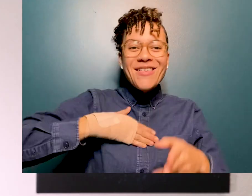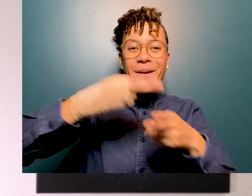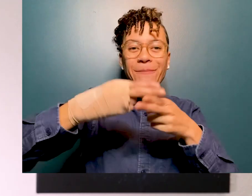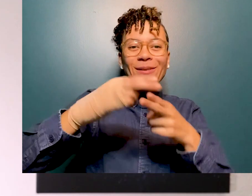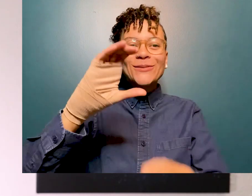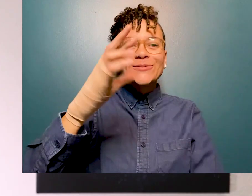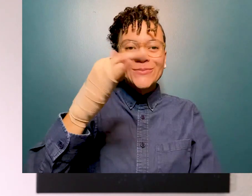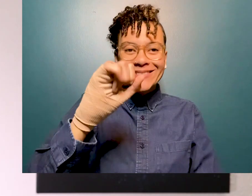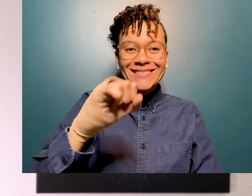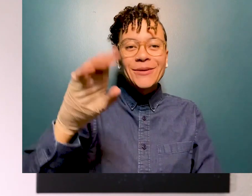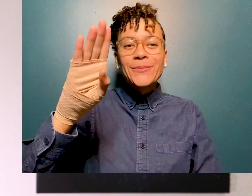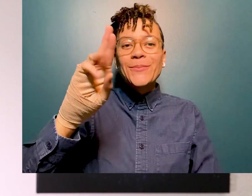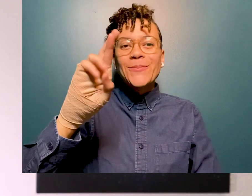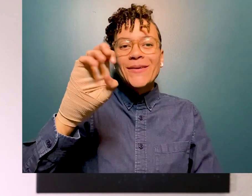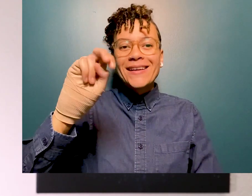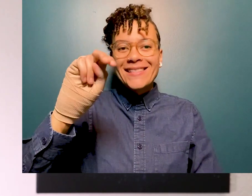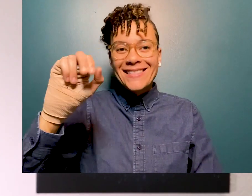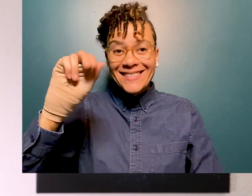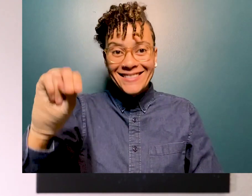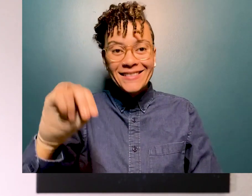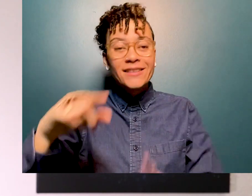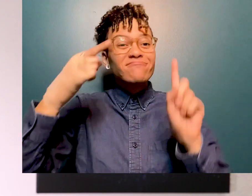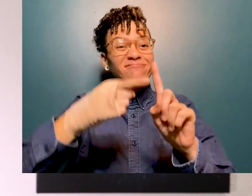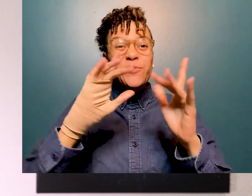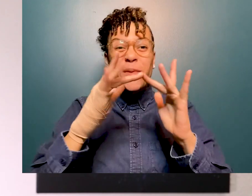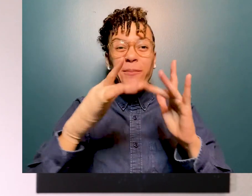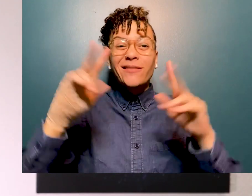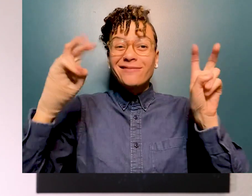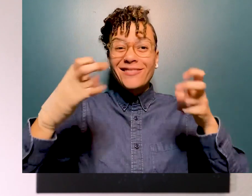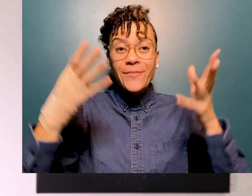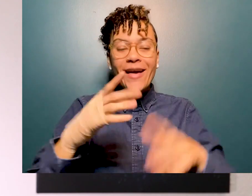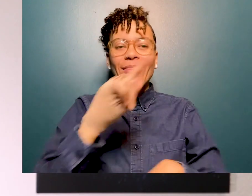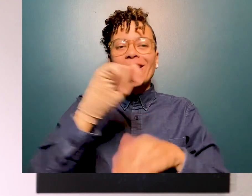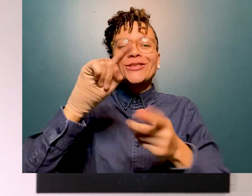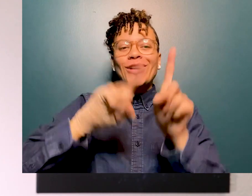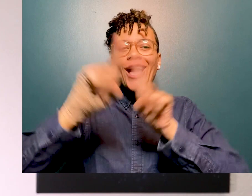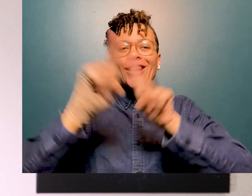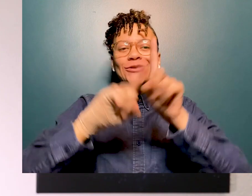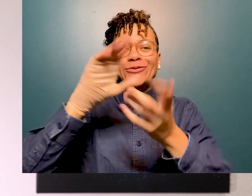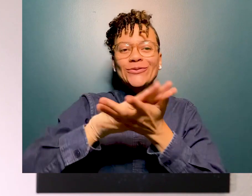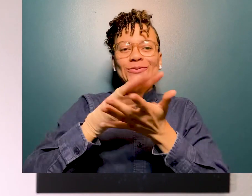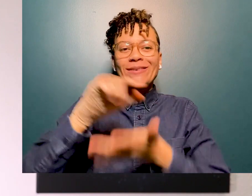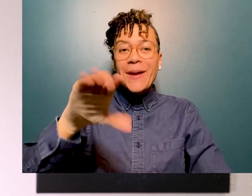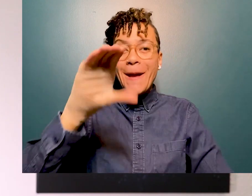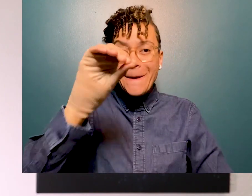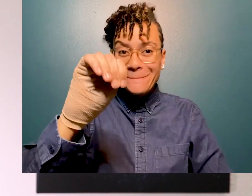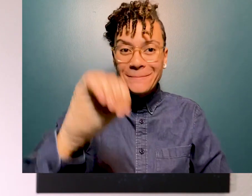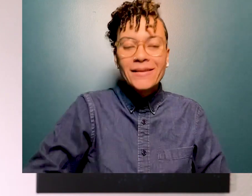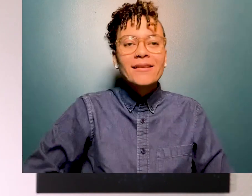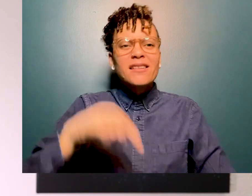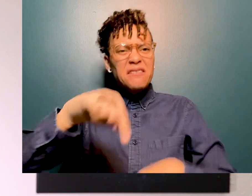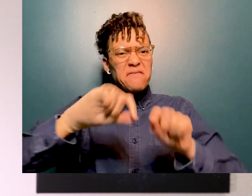Hi, my name is Chris Brennan with theastrologyschool.com. The purpose of this video is to talk about the Whole Sign House system.